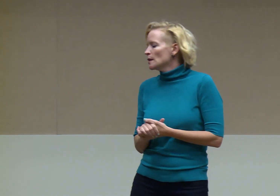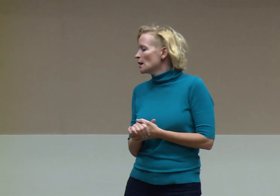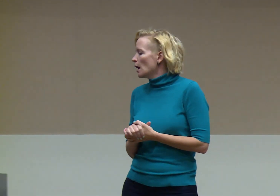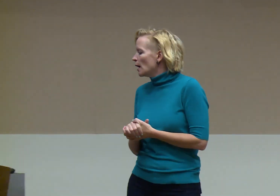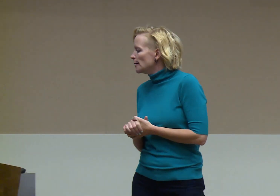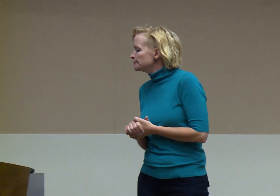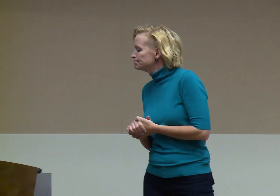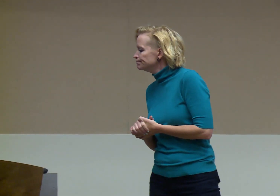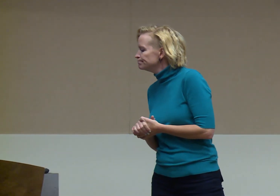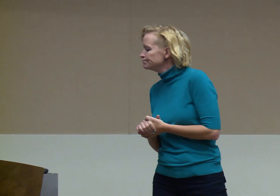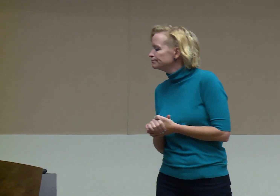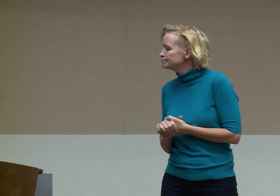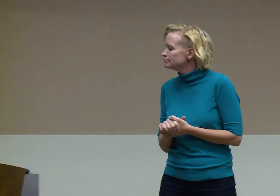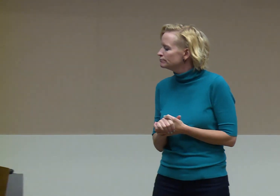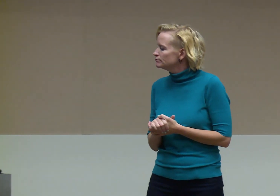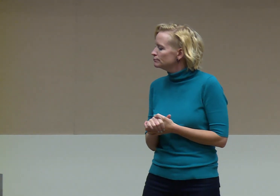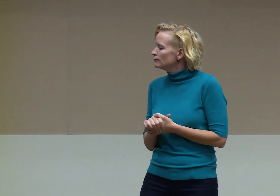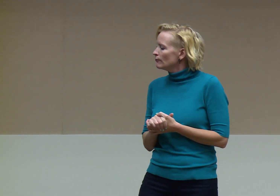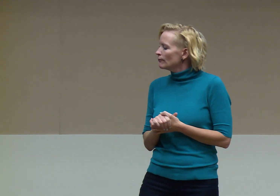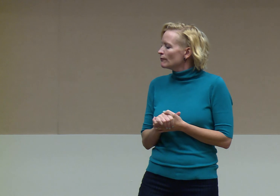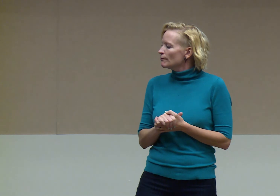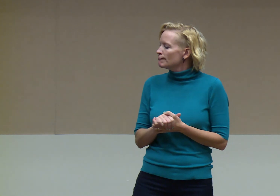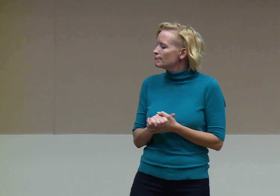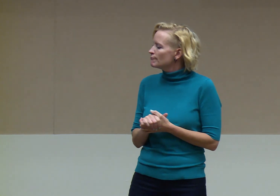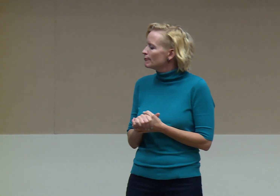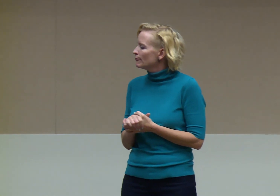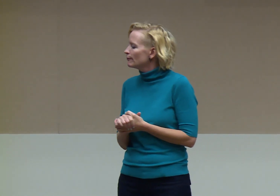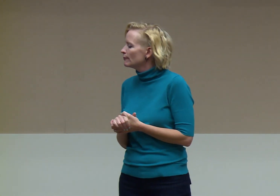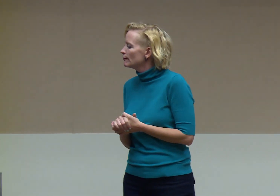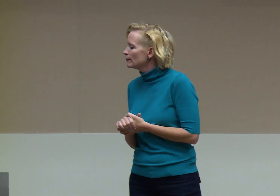of the child's hearing loss.